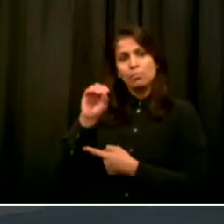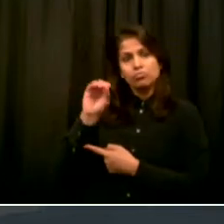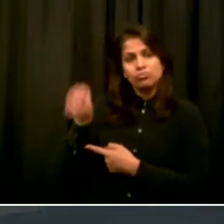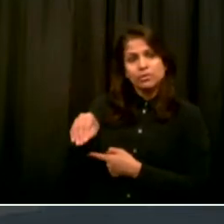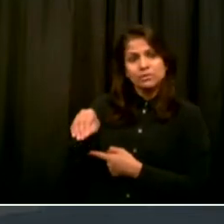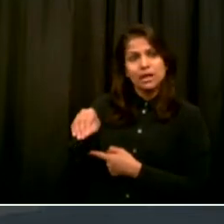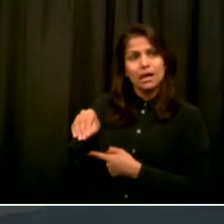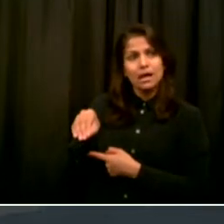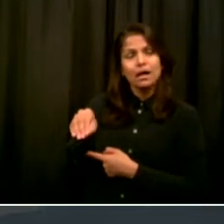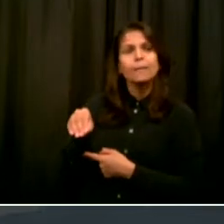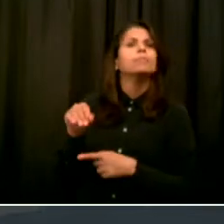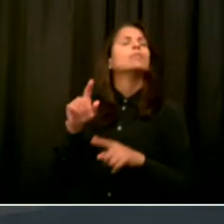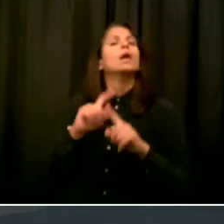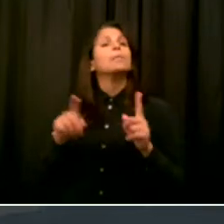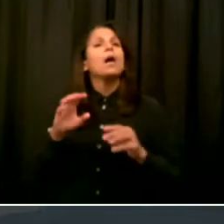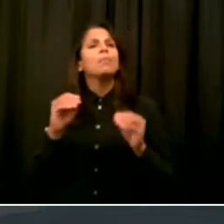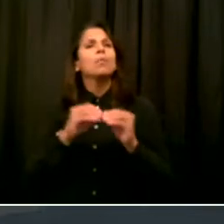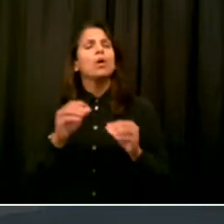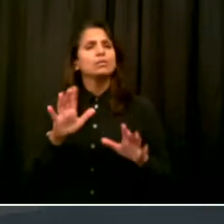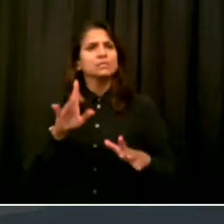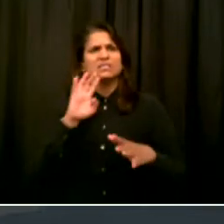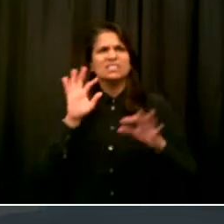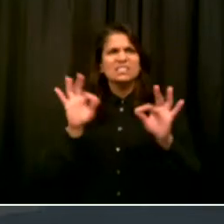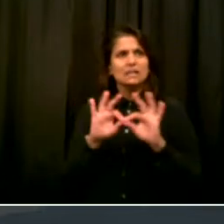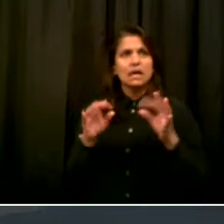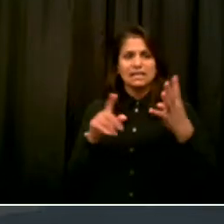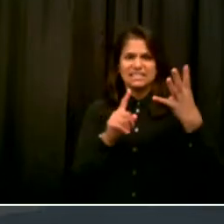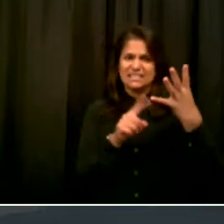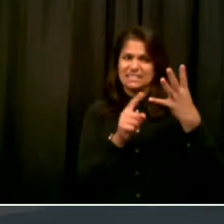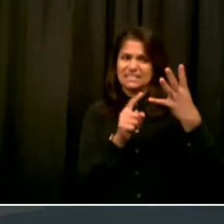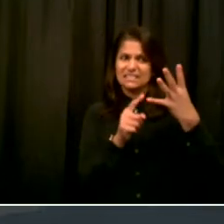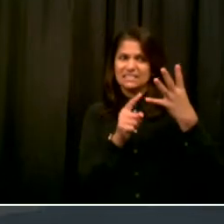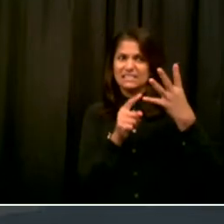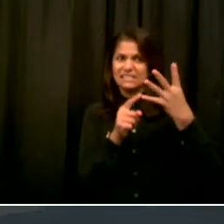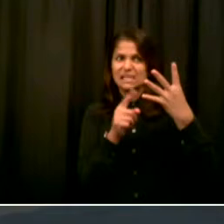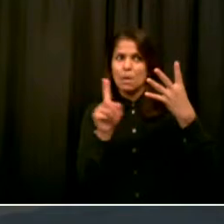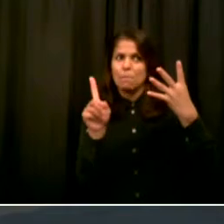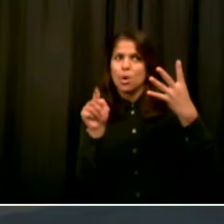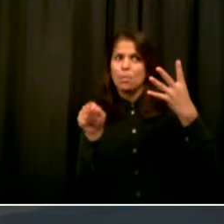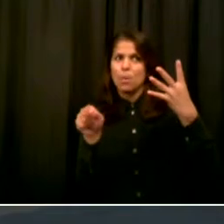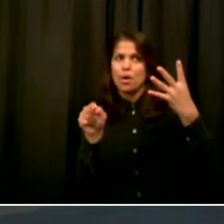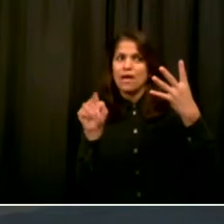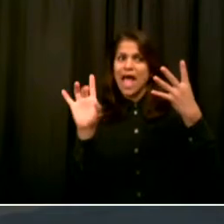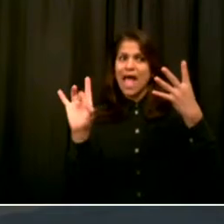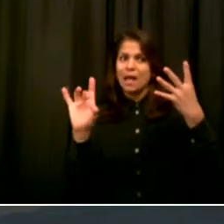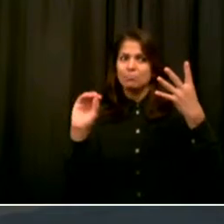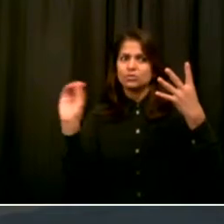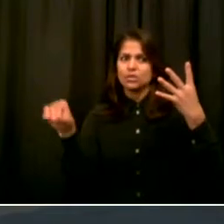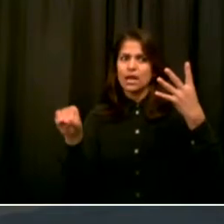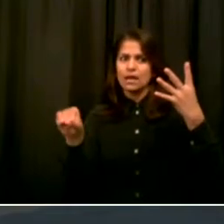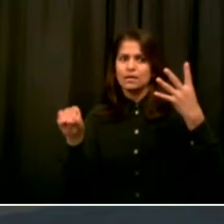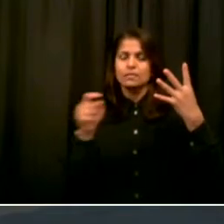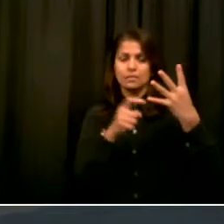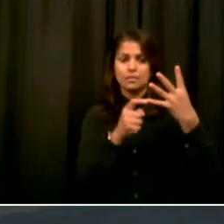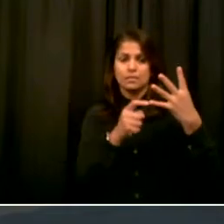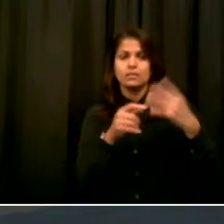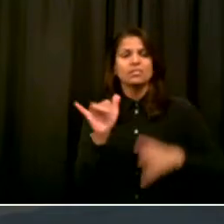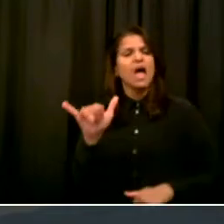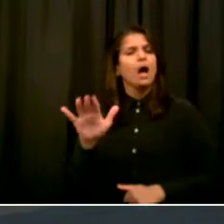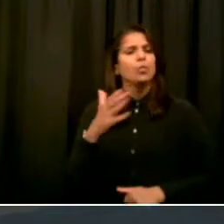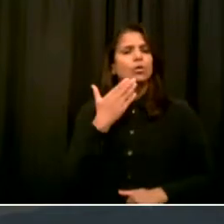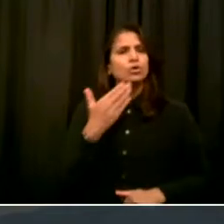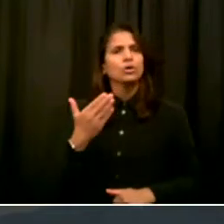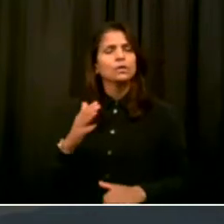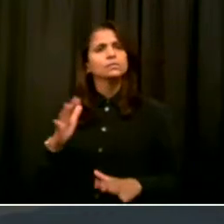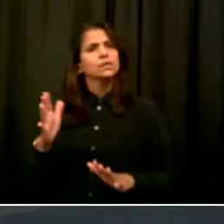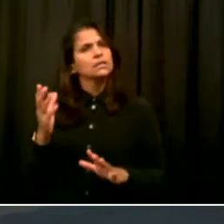THRESHOLD IS 5%.